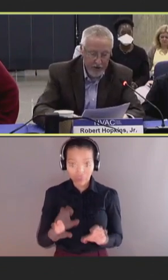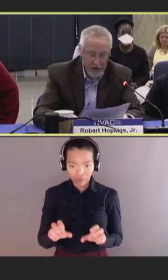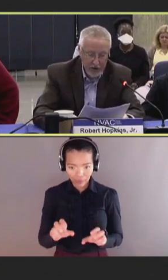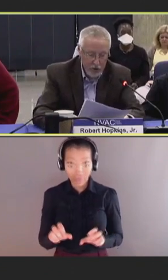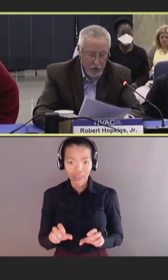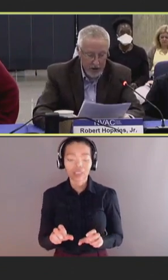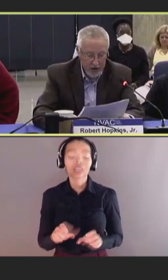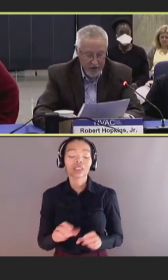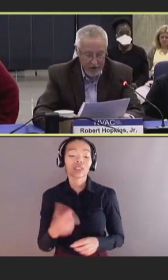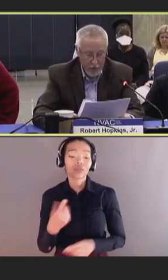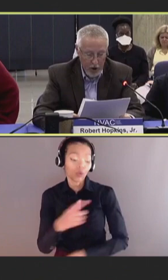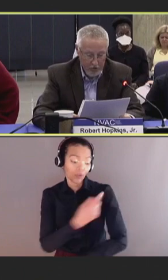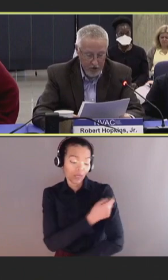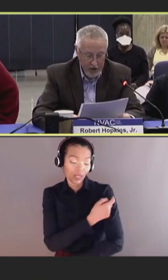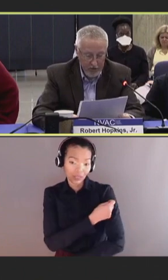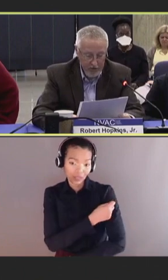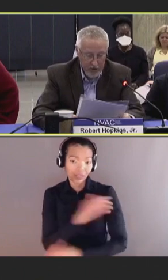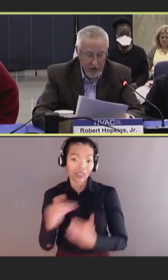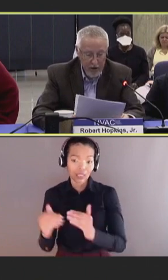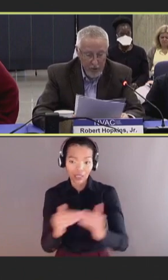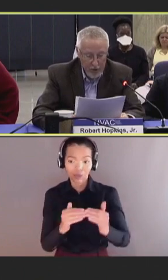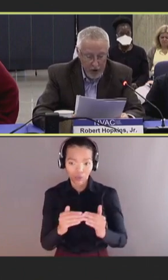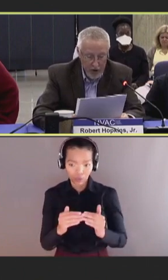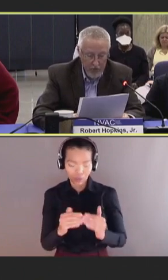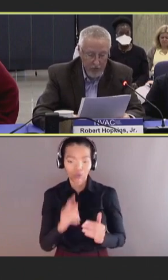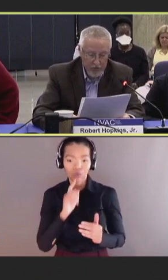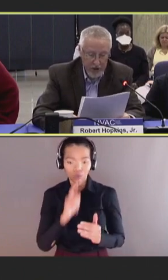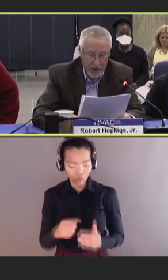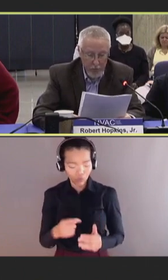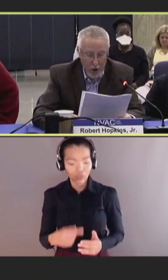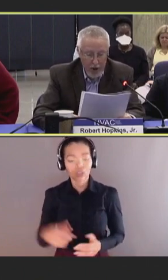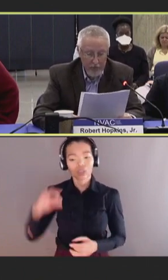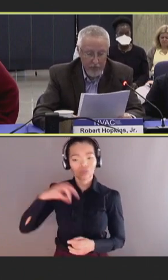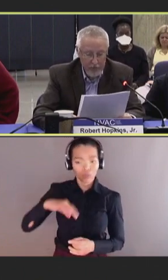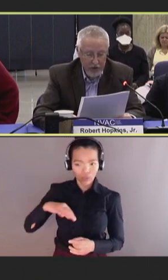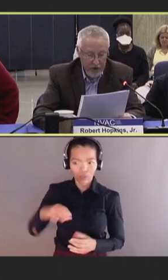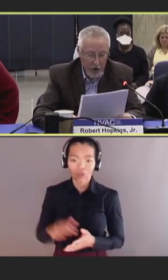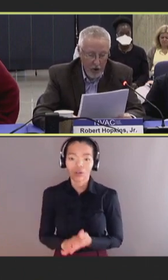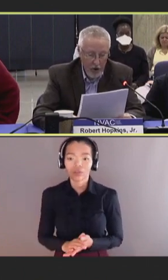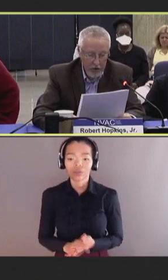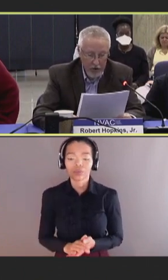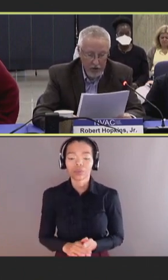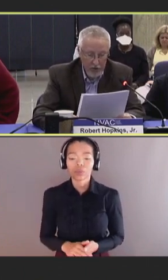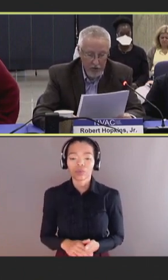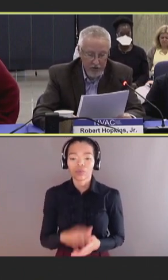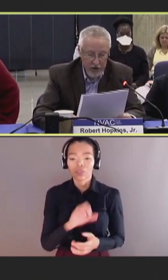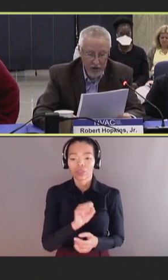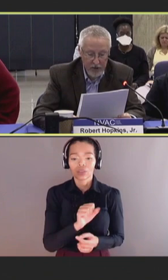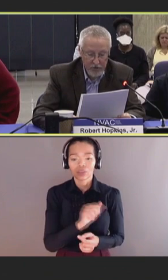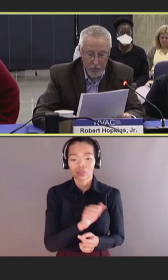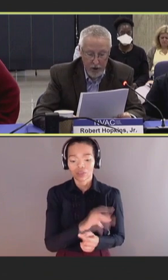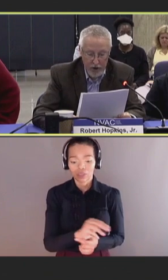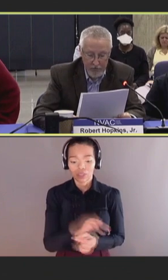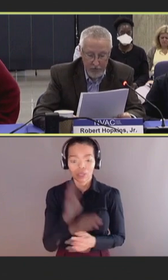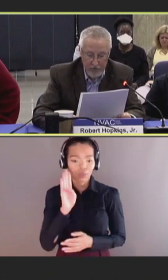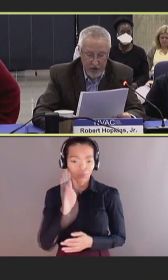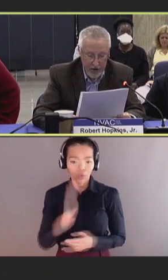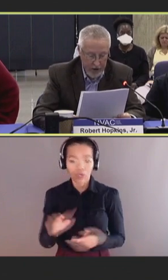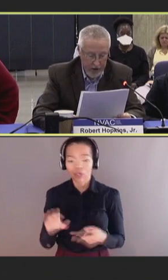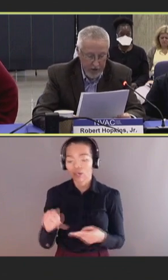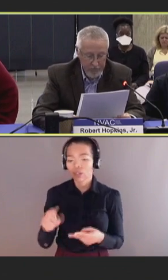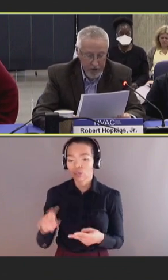Two Innovative Projects. We'll hear from Sam Brown from Civic Heart and Christine Ashimwe from SEAHEC